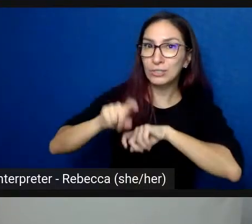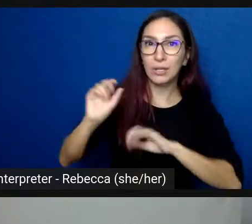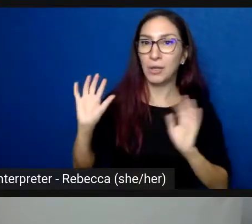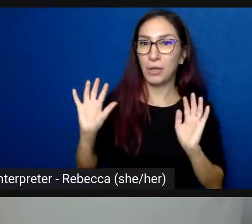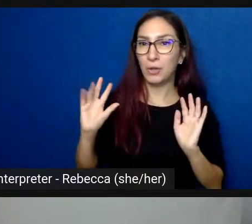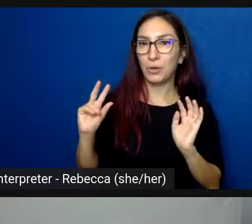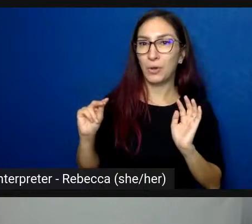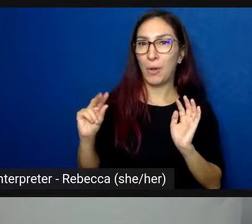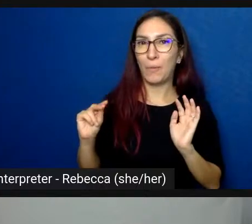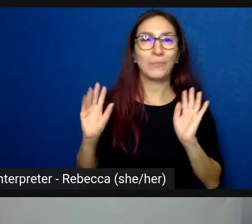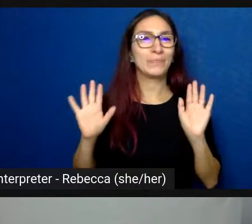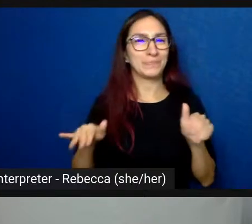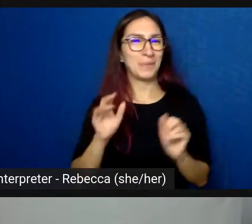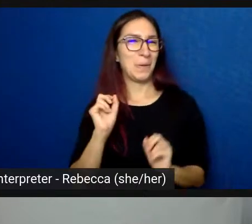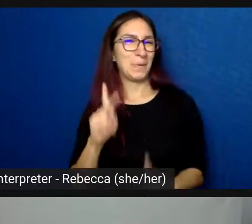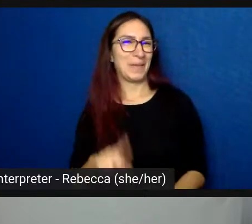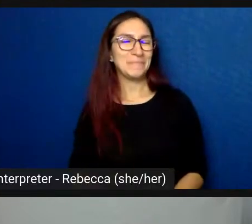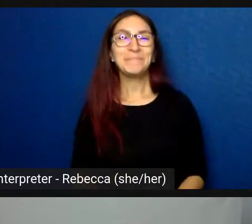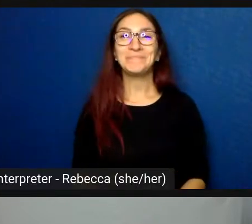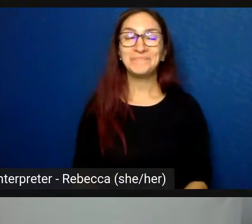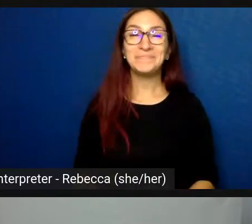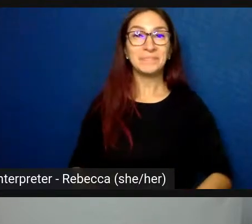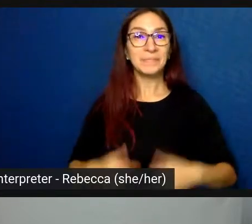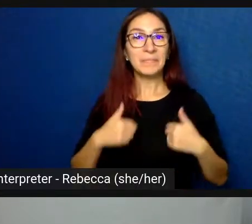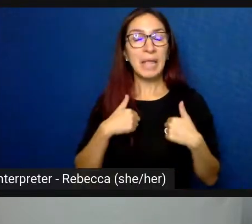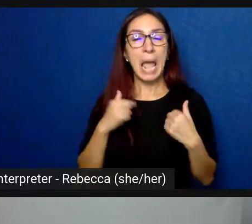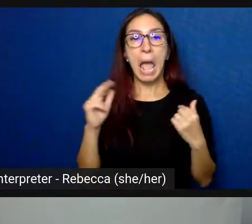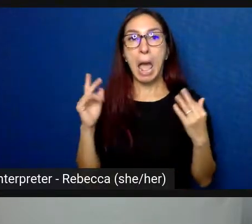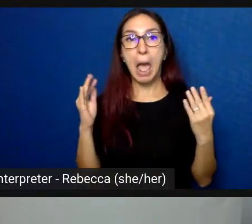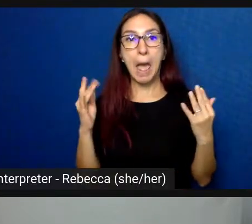Devon, would you like to say something about questions?